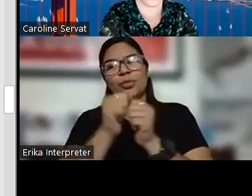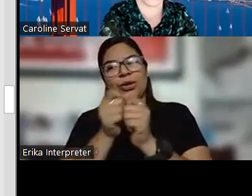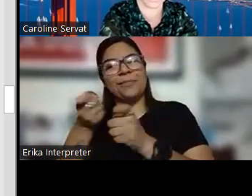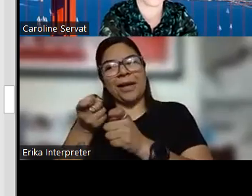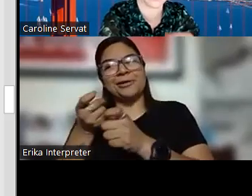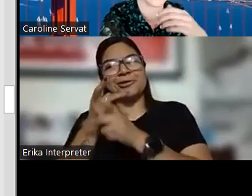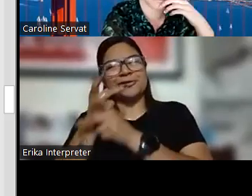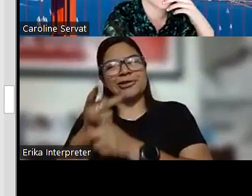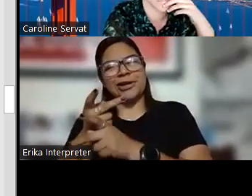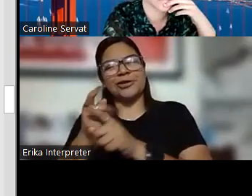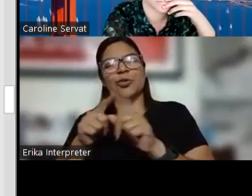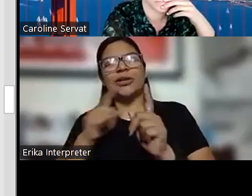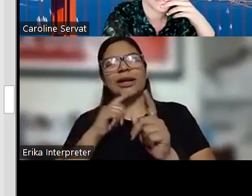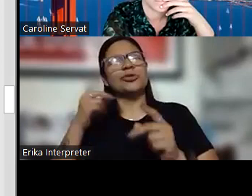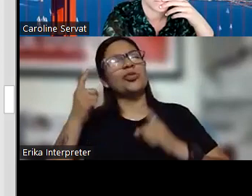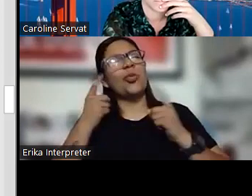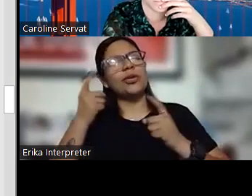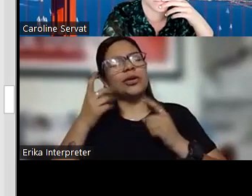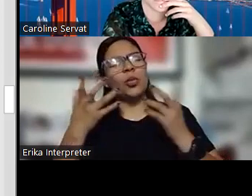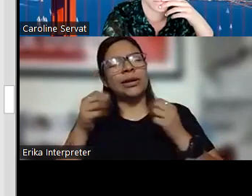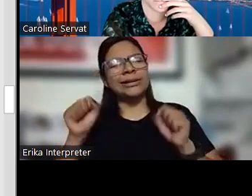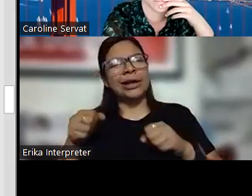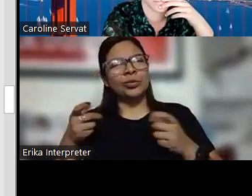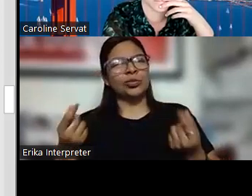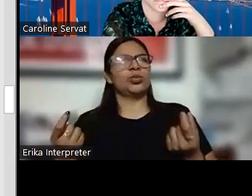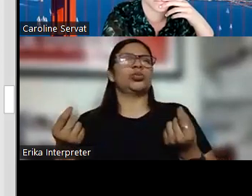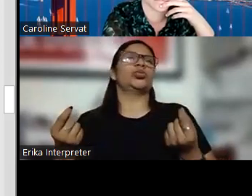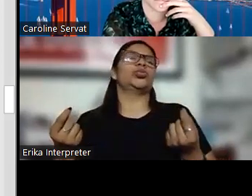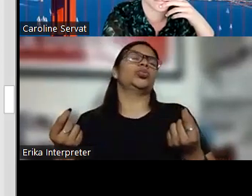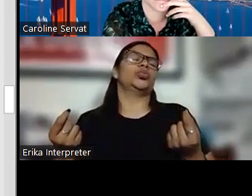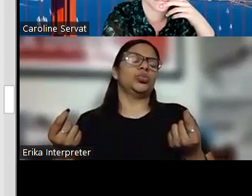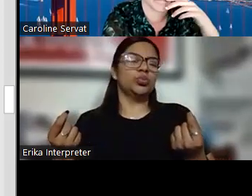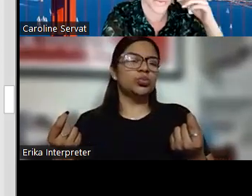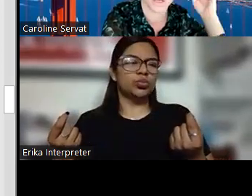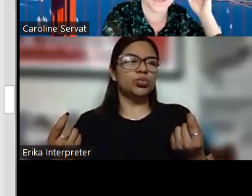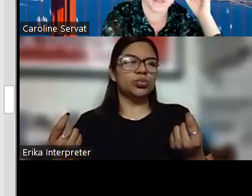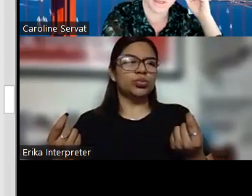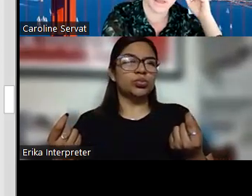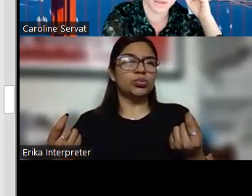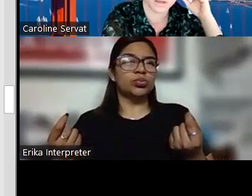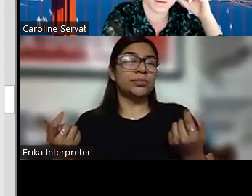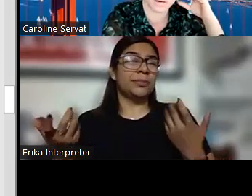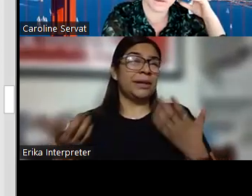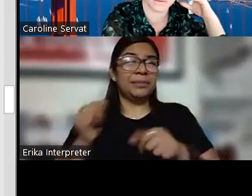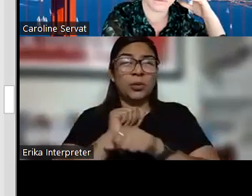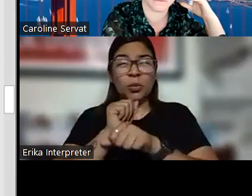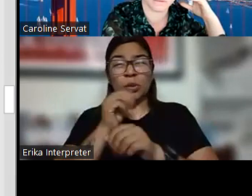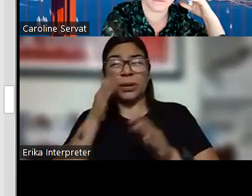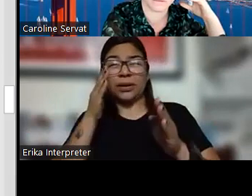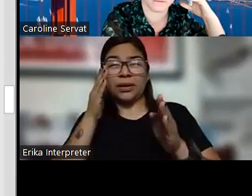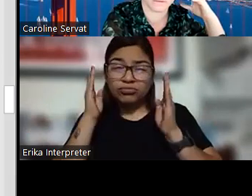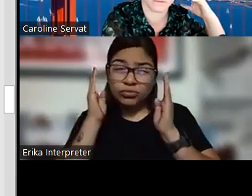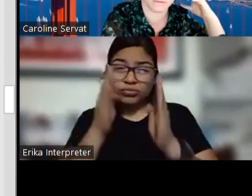I'm I'm just wondering about ways that we can more directly build manage care into both the